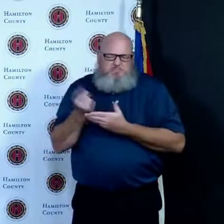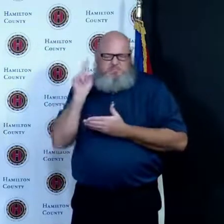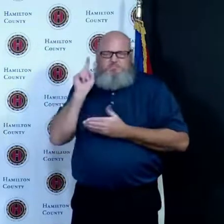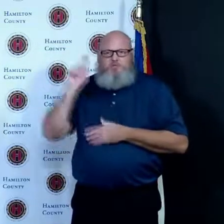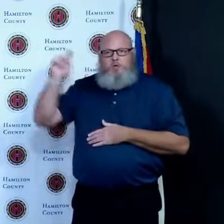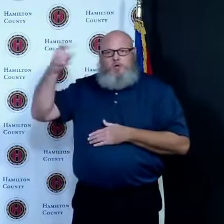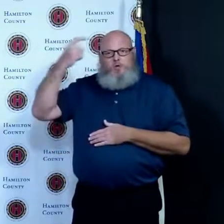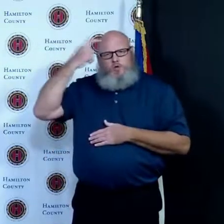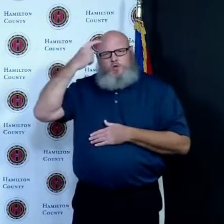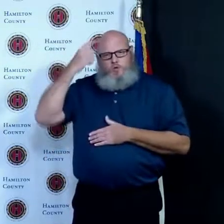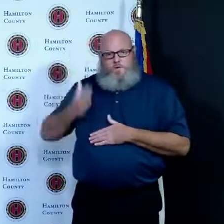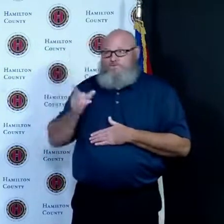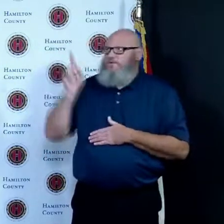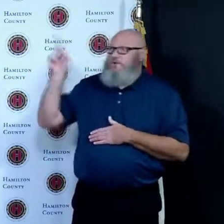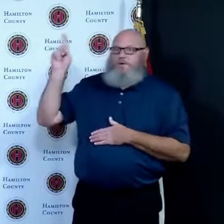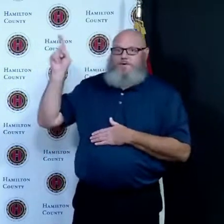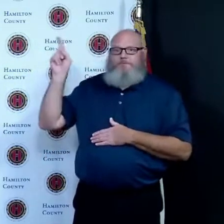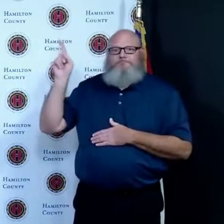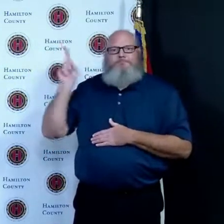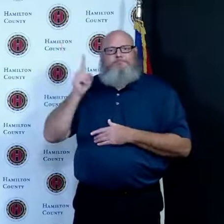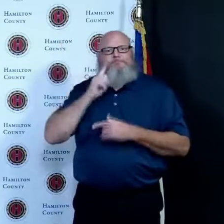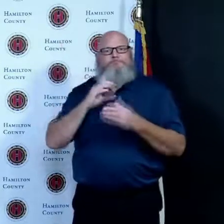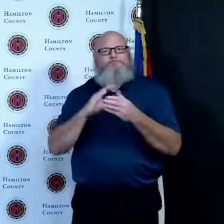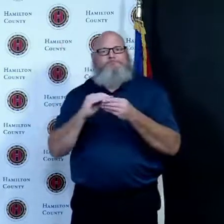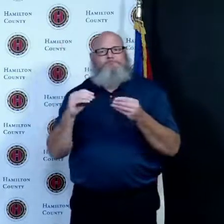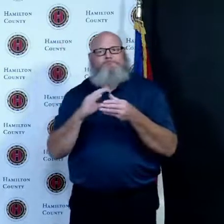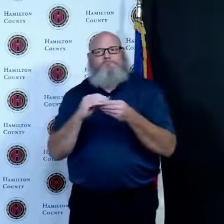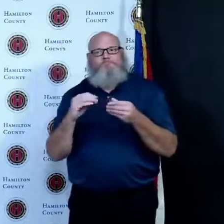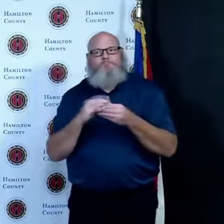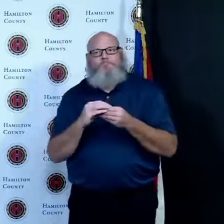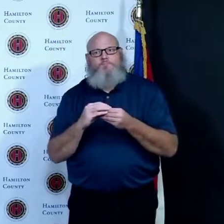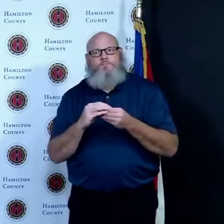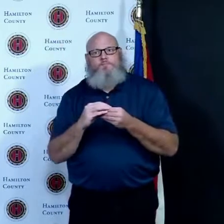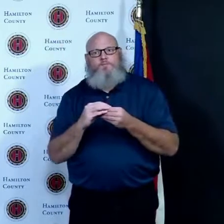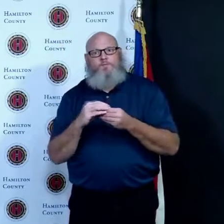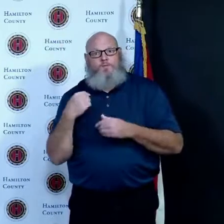we are working through one a we all know this that it's the medical professionals